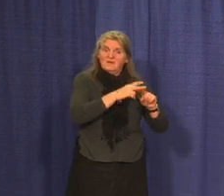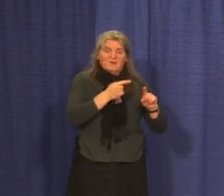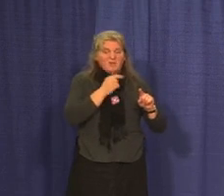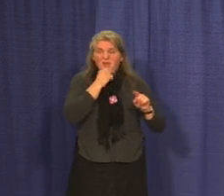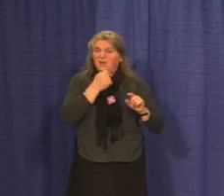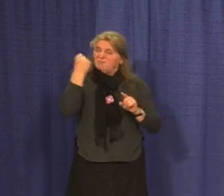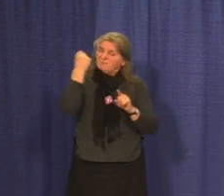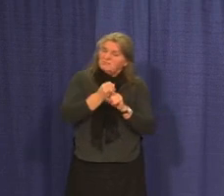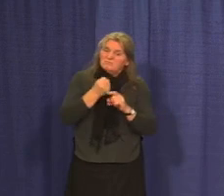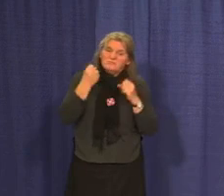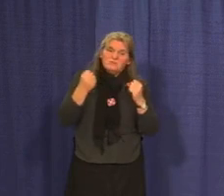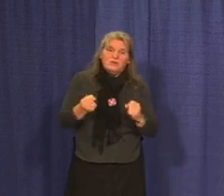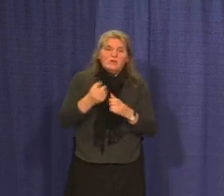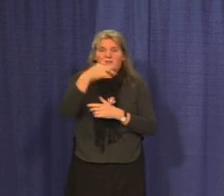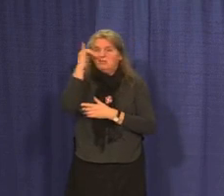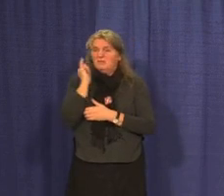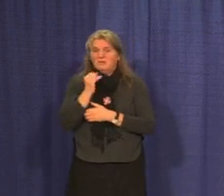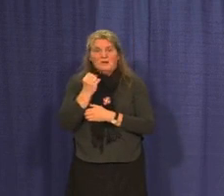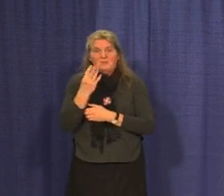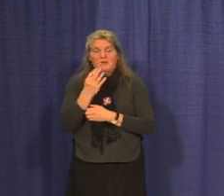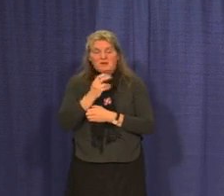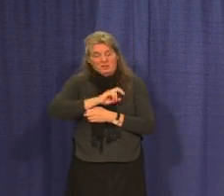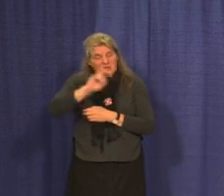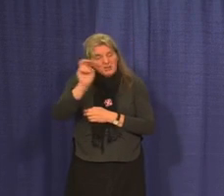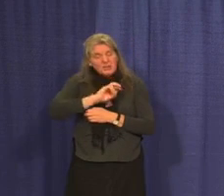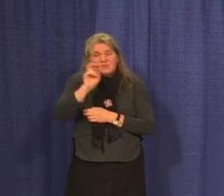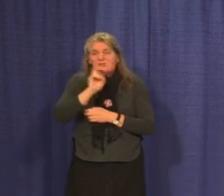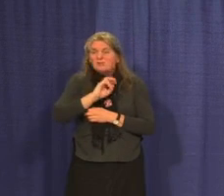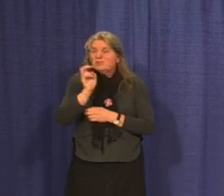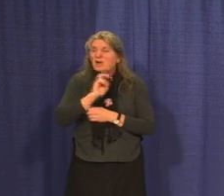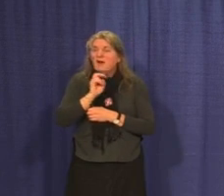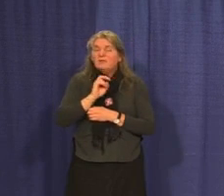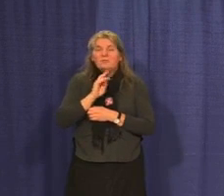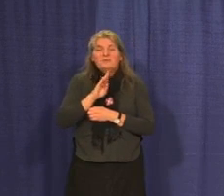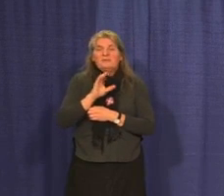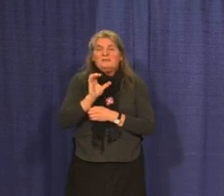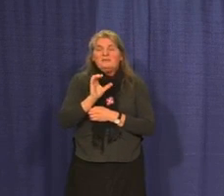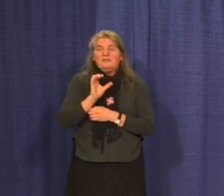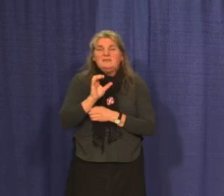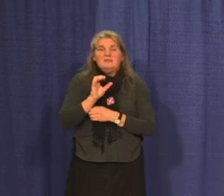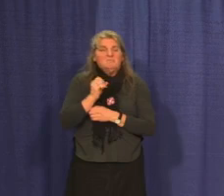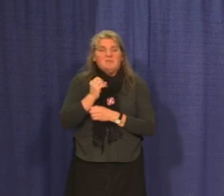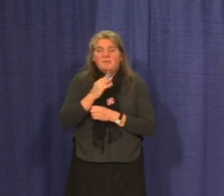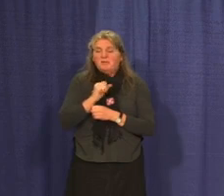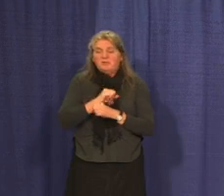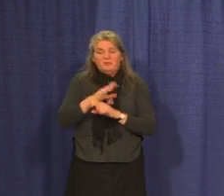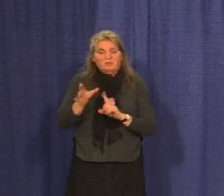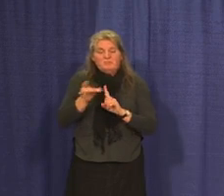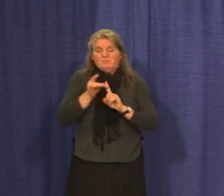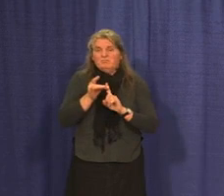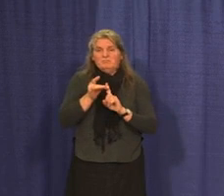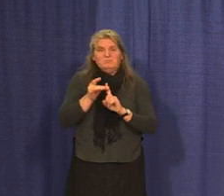risk has not changed as much as we might think because the number of travellers has gone down.